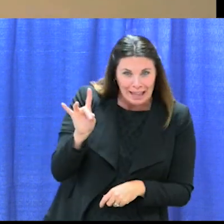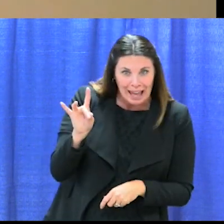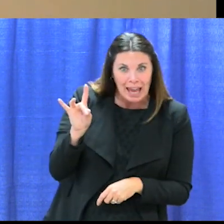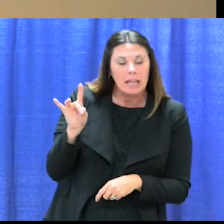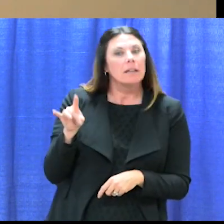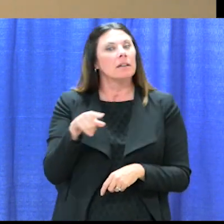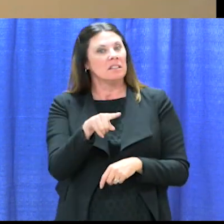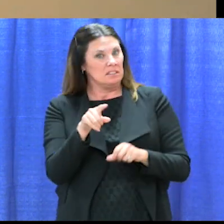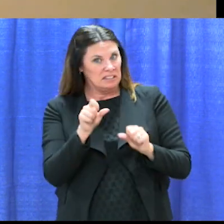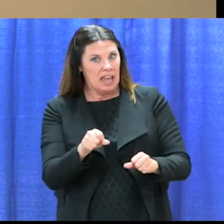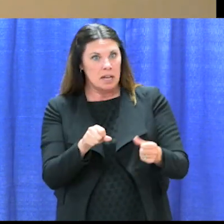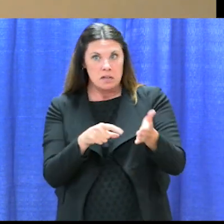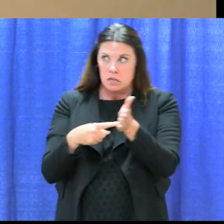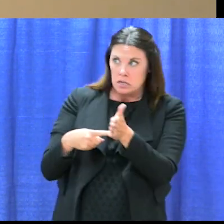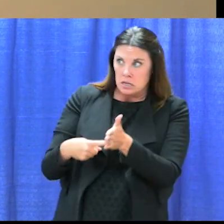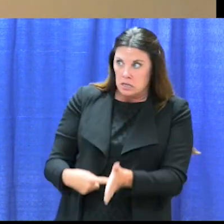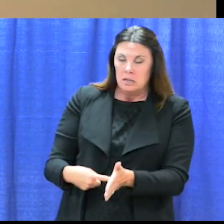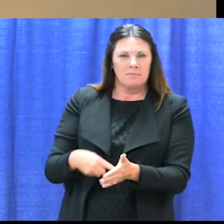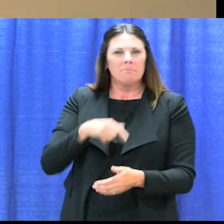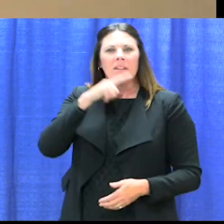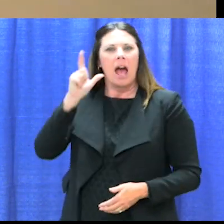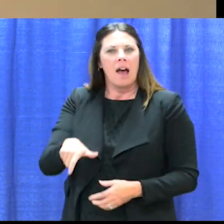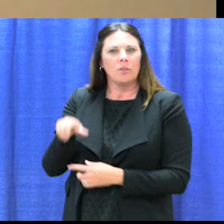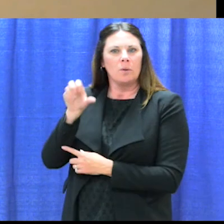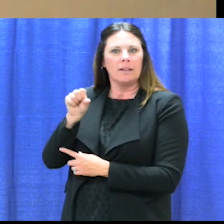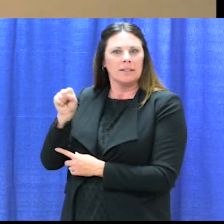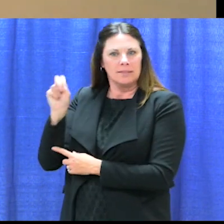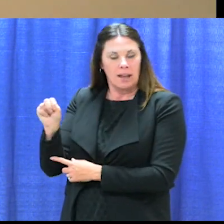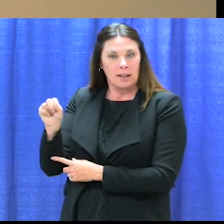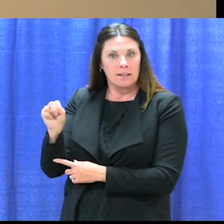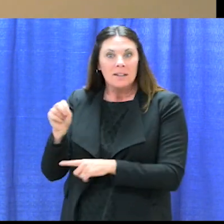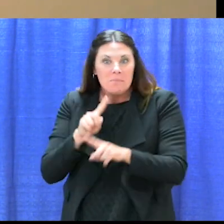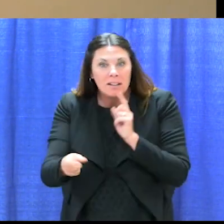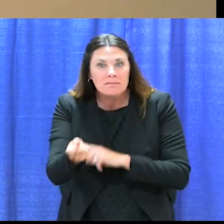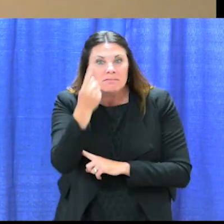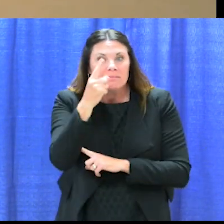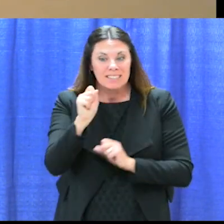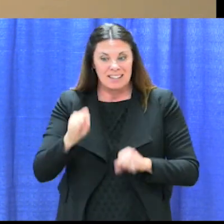seamless and you can do everything from a smartphone for example by taking a picture